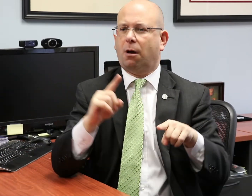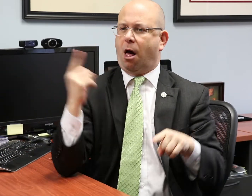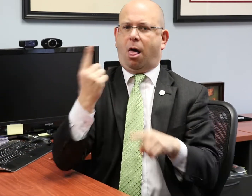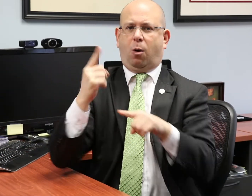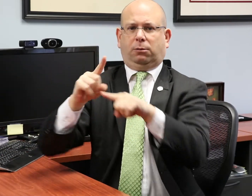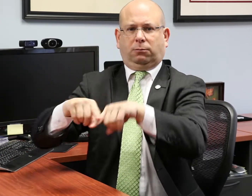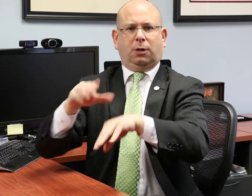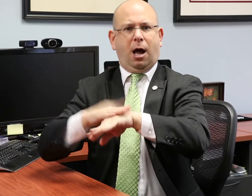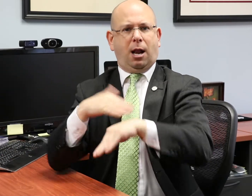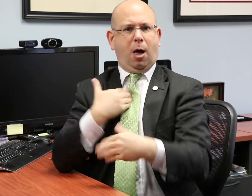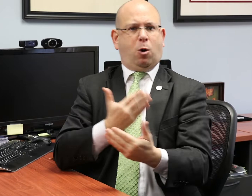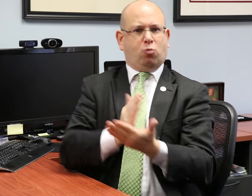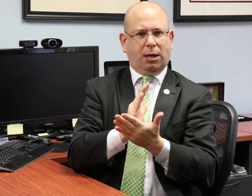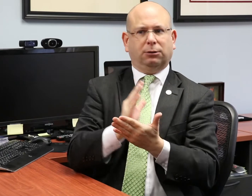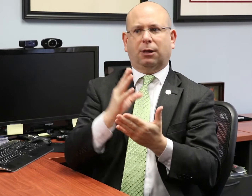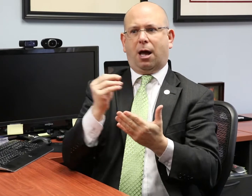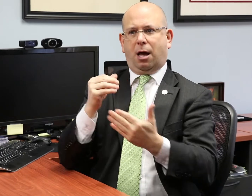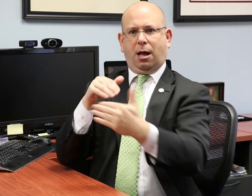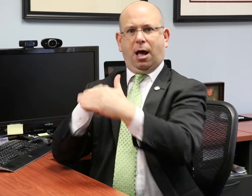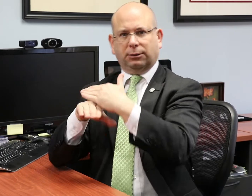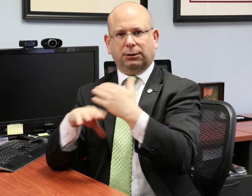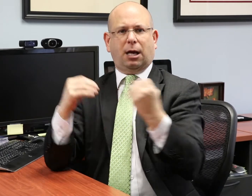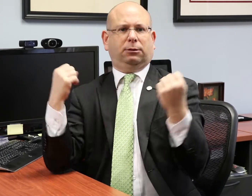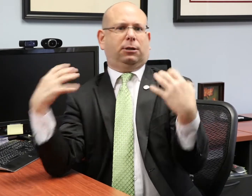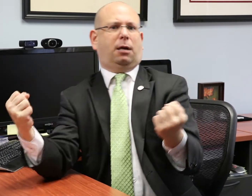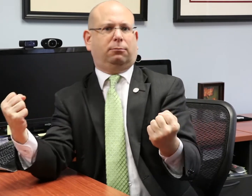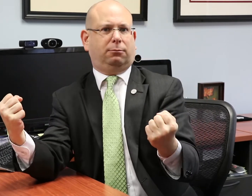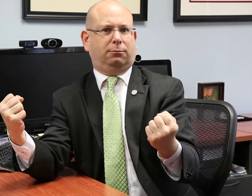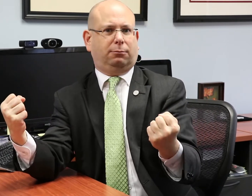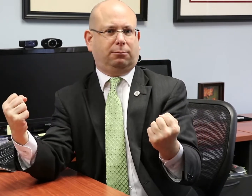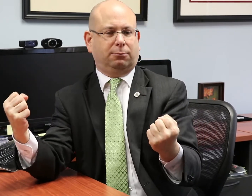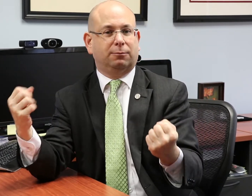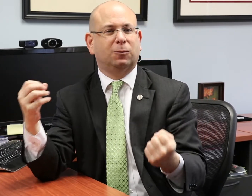Our rights are dependent on our having access to everything and our ability to use sign language through all this.